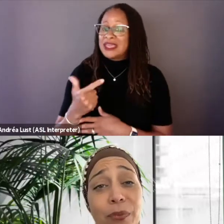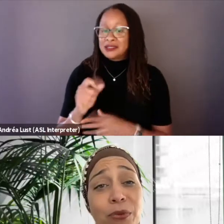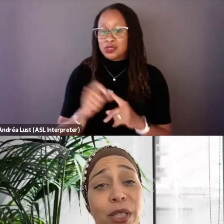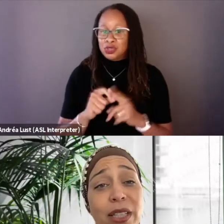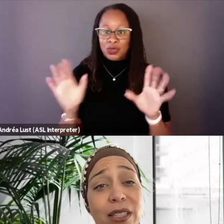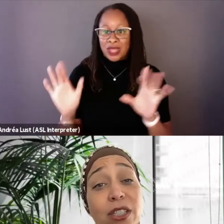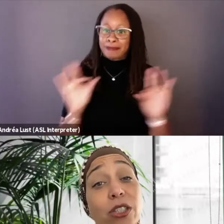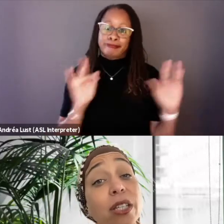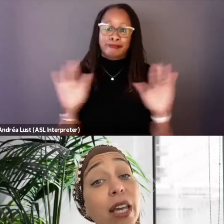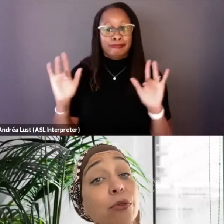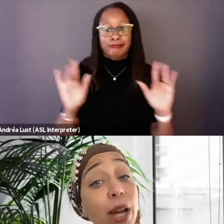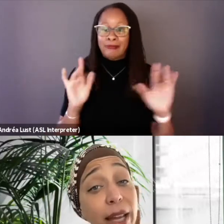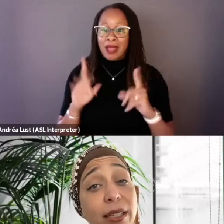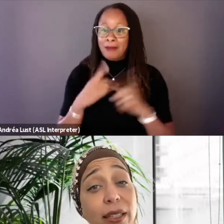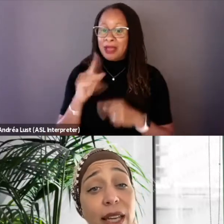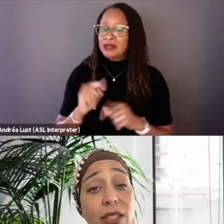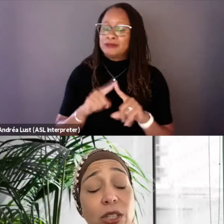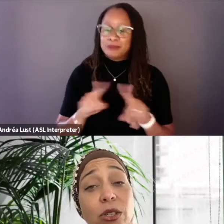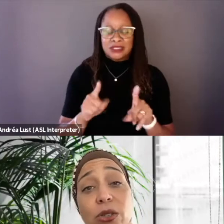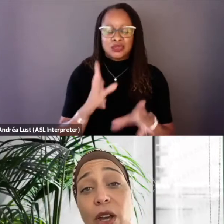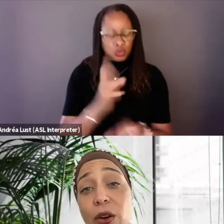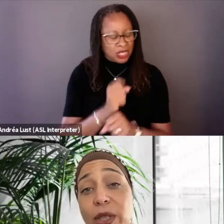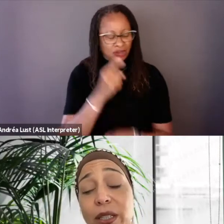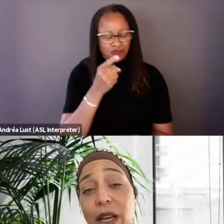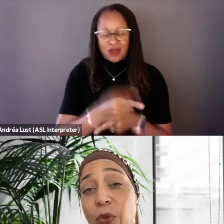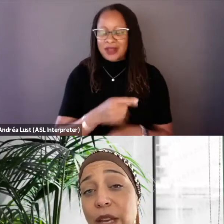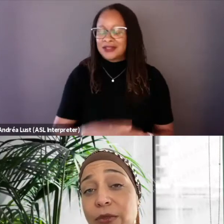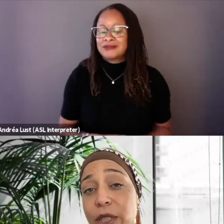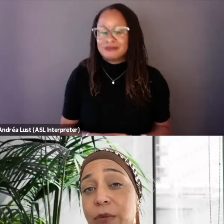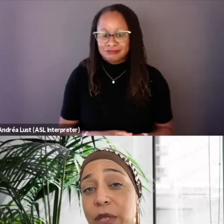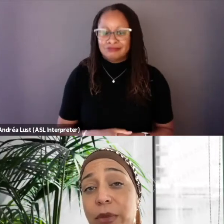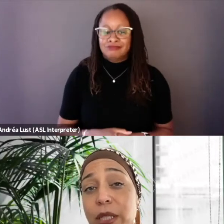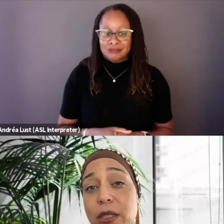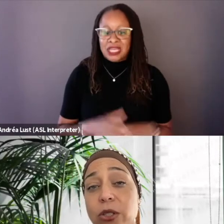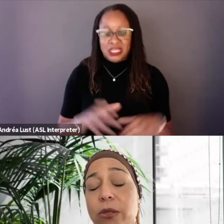but really to get it right. And to do so with an unwavering commitment